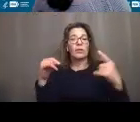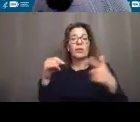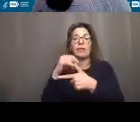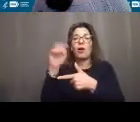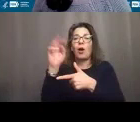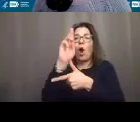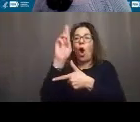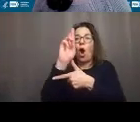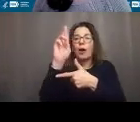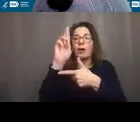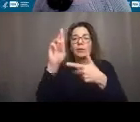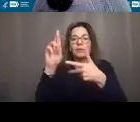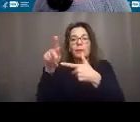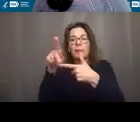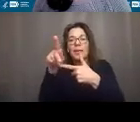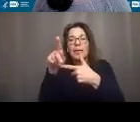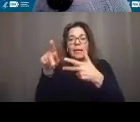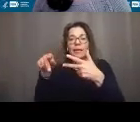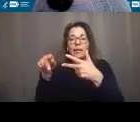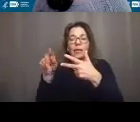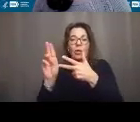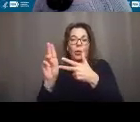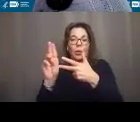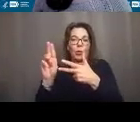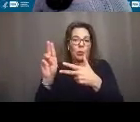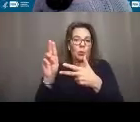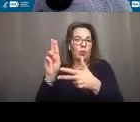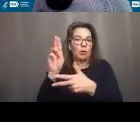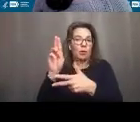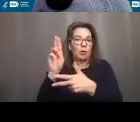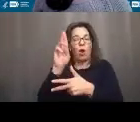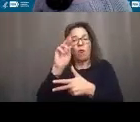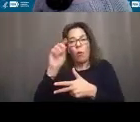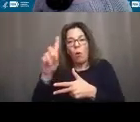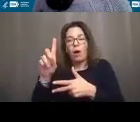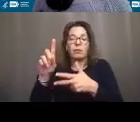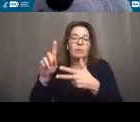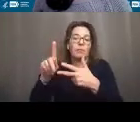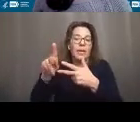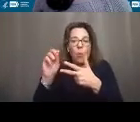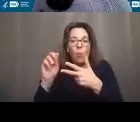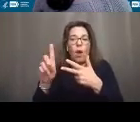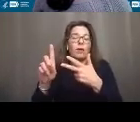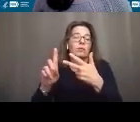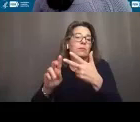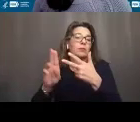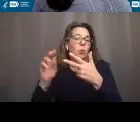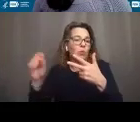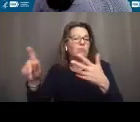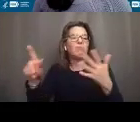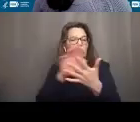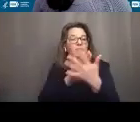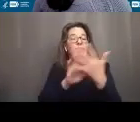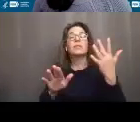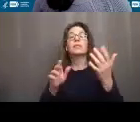So, actually, let me give you an example of that. So if you had flooding in your laboratory,